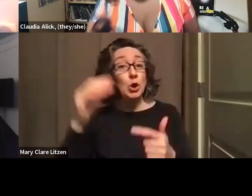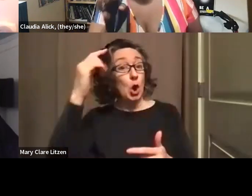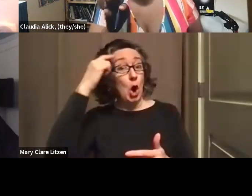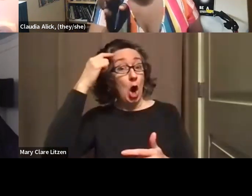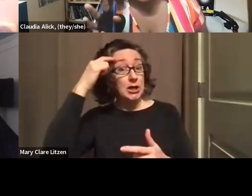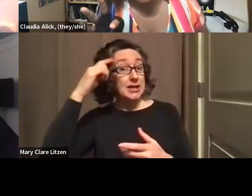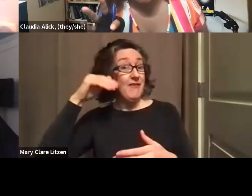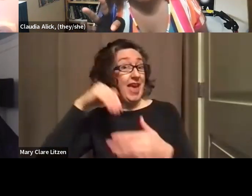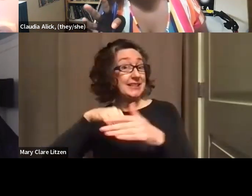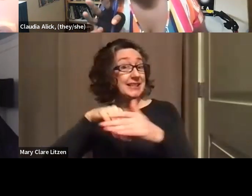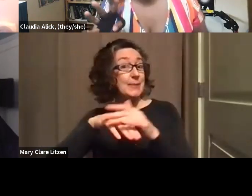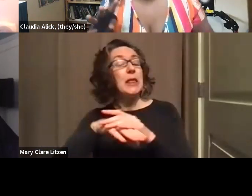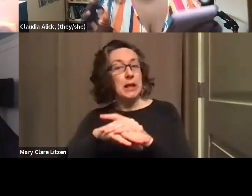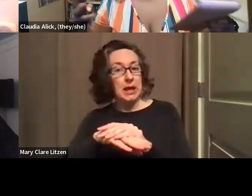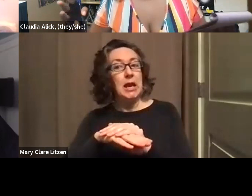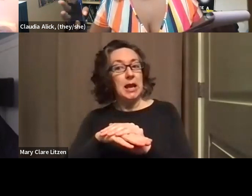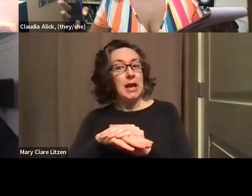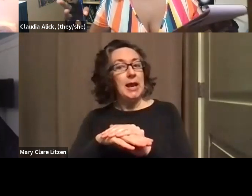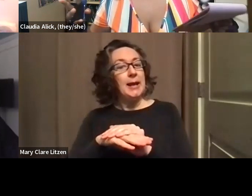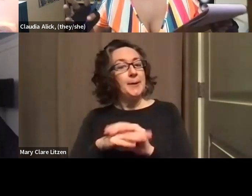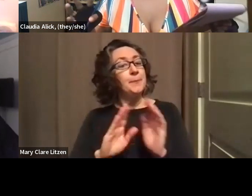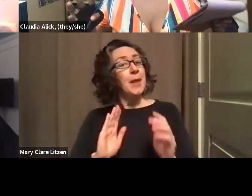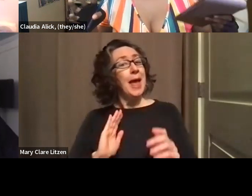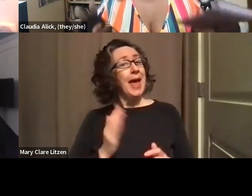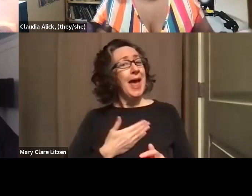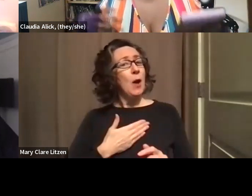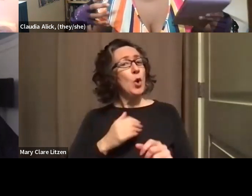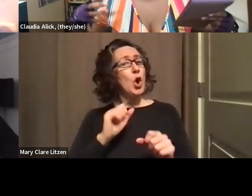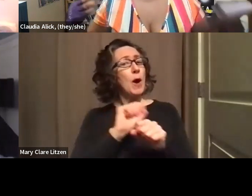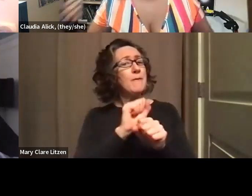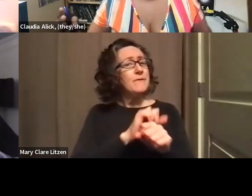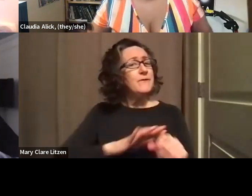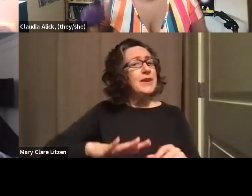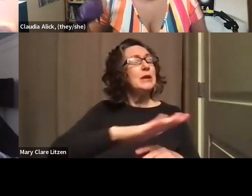I think that our field is finally getting to a place where we start